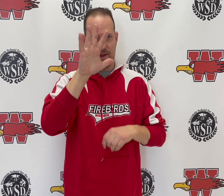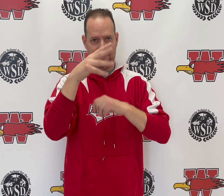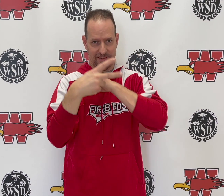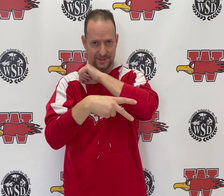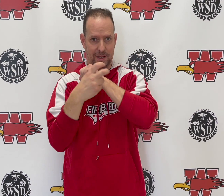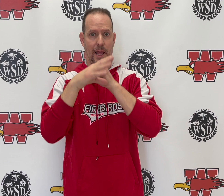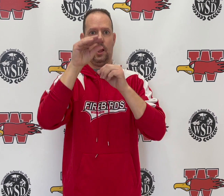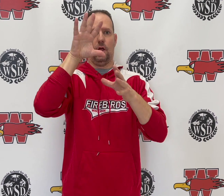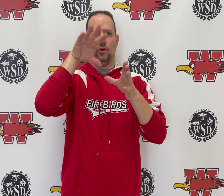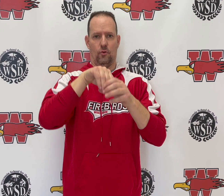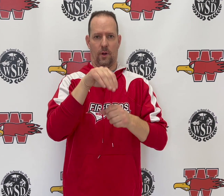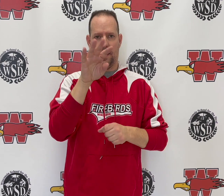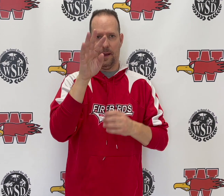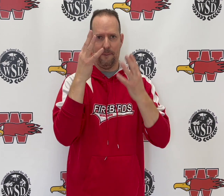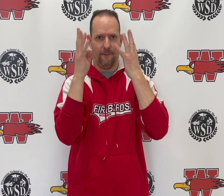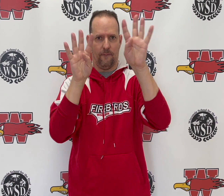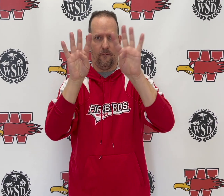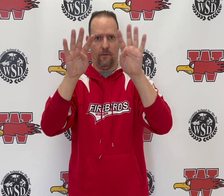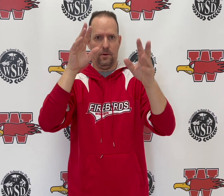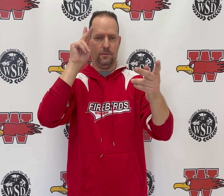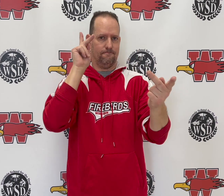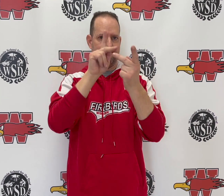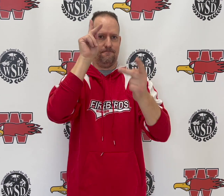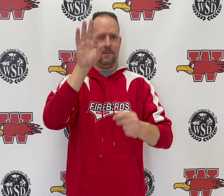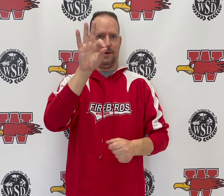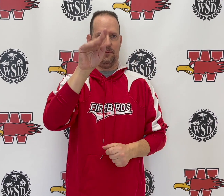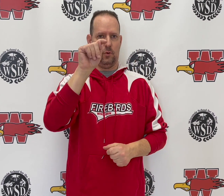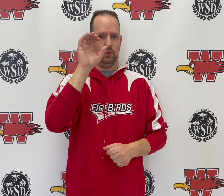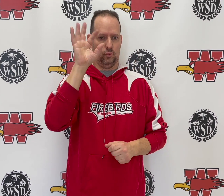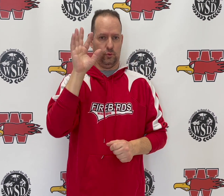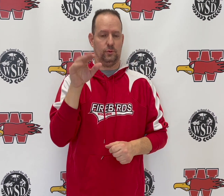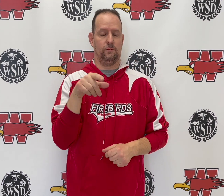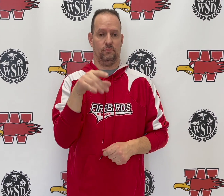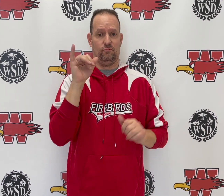five steals, and including a four to four full court shot.